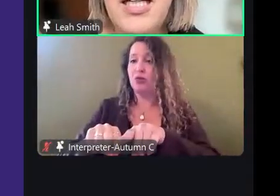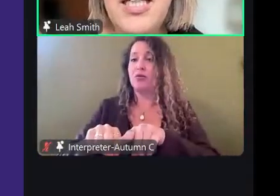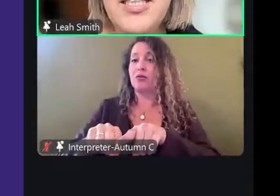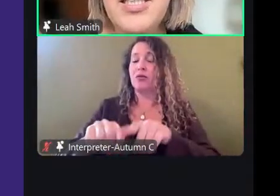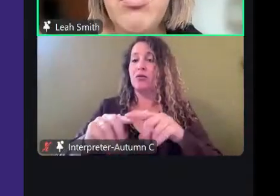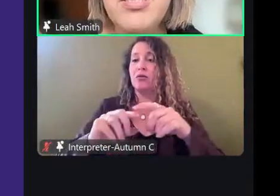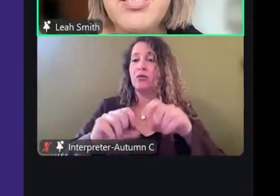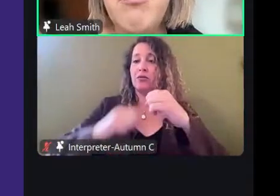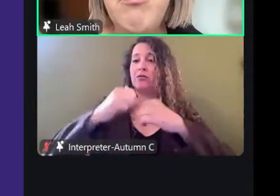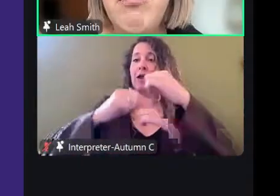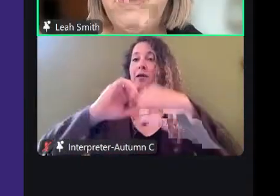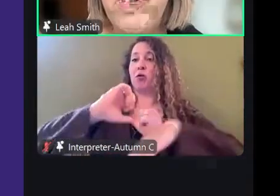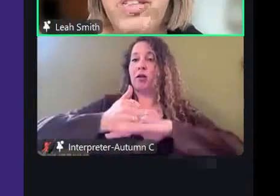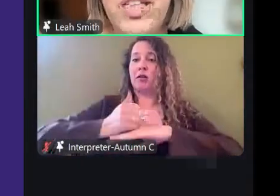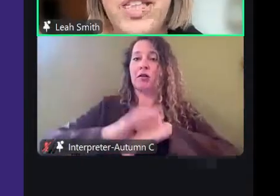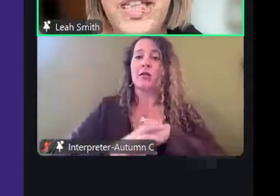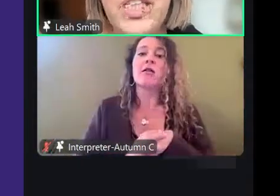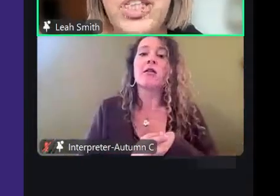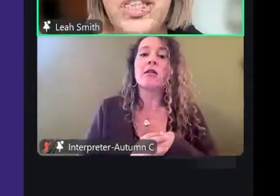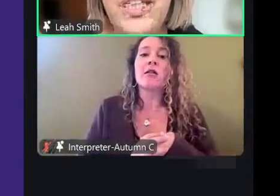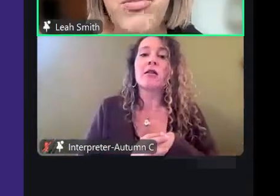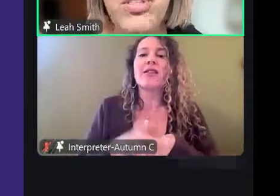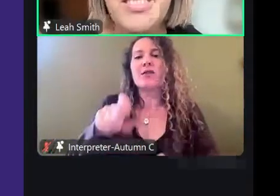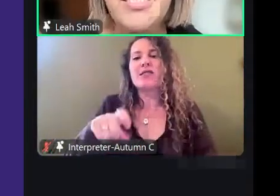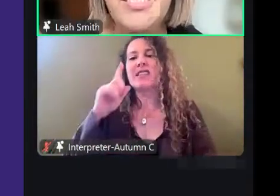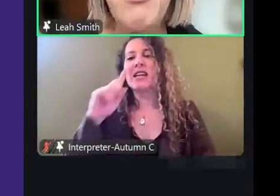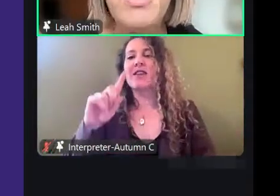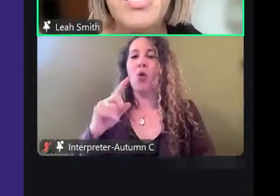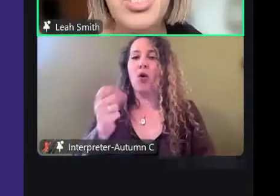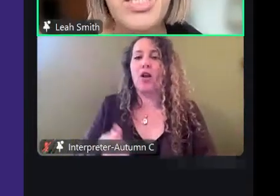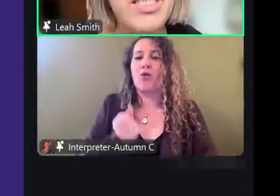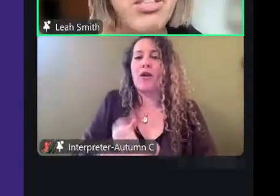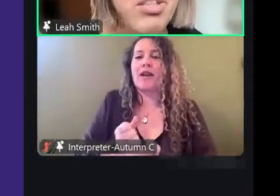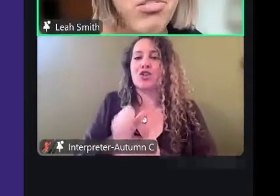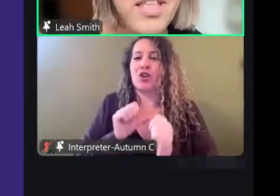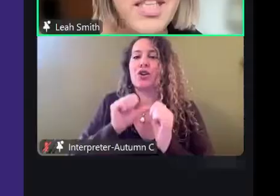and there was some need for accreditation and or continuing education credits